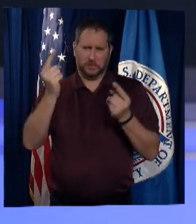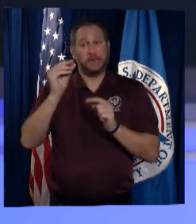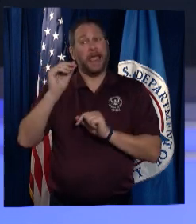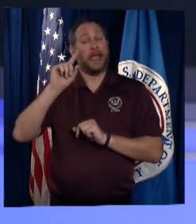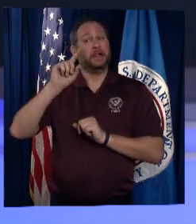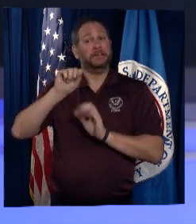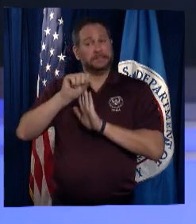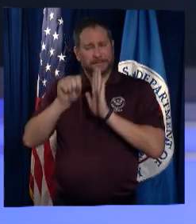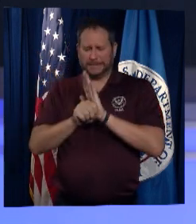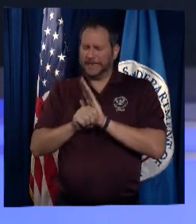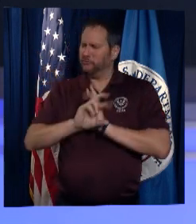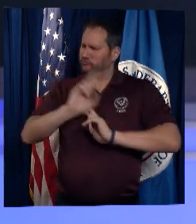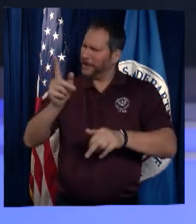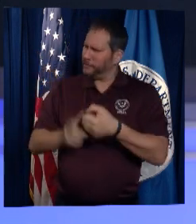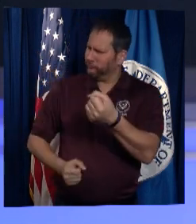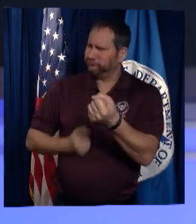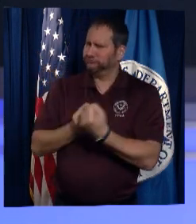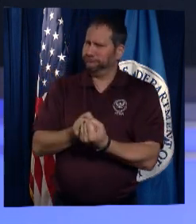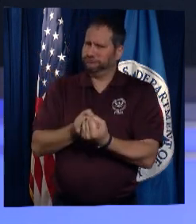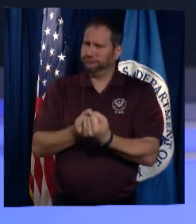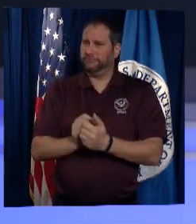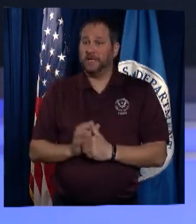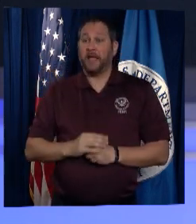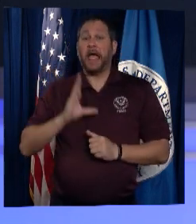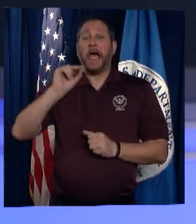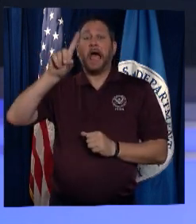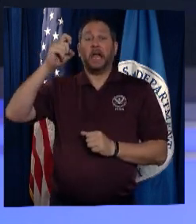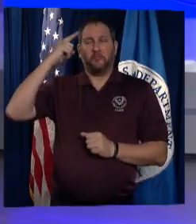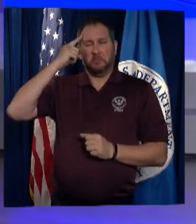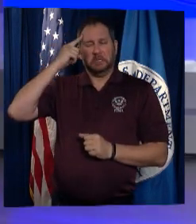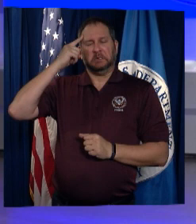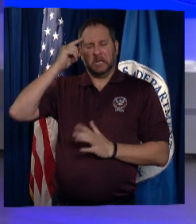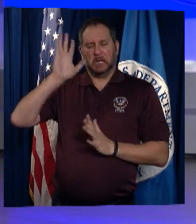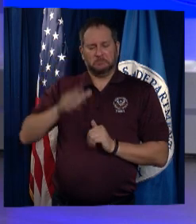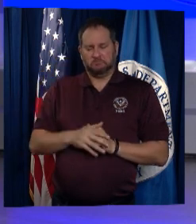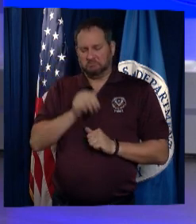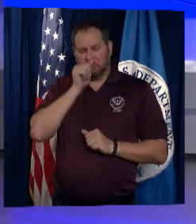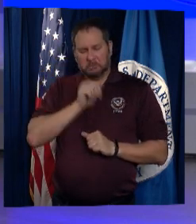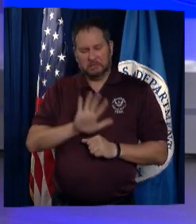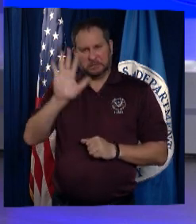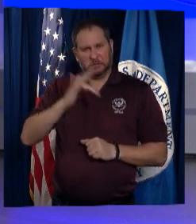Now, in reality each of our organizations has competing interests, even within the